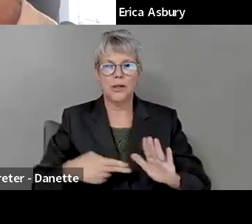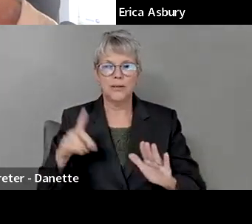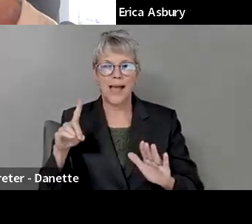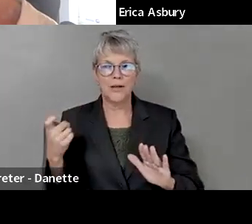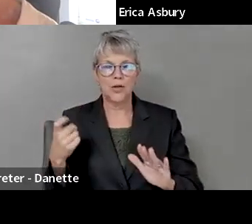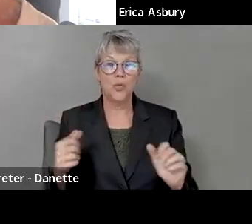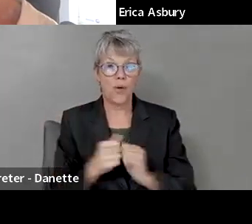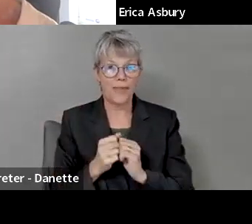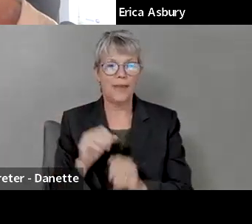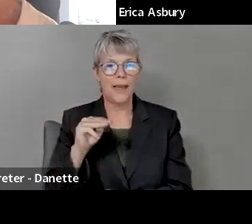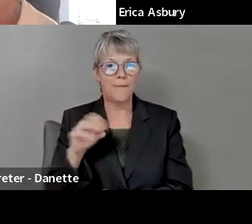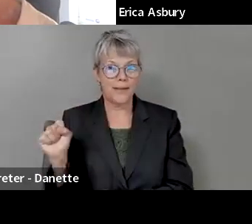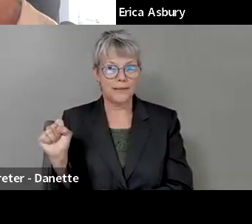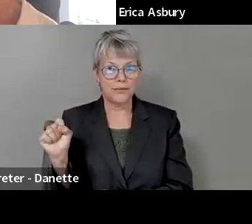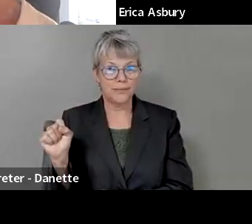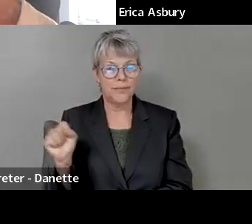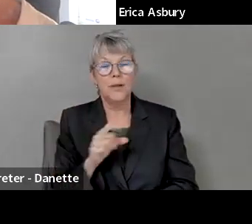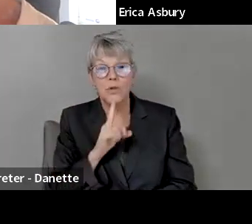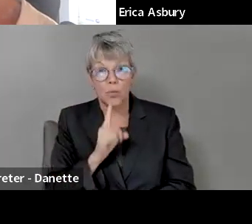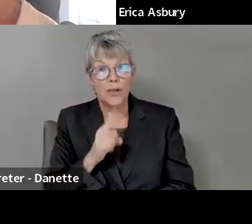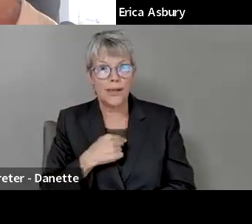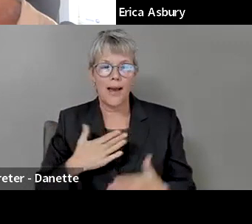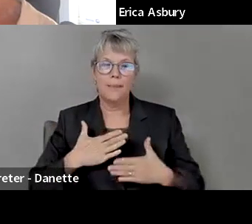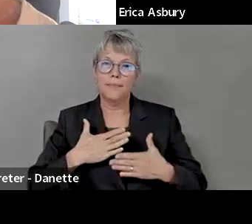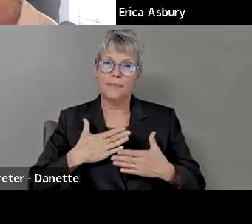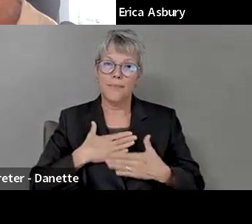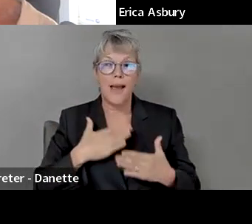Matt Herr (they): Um. And so uh, really happy to be, you know, uh